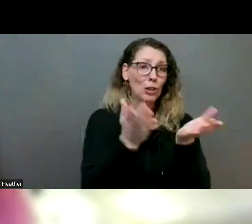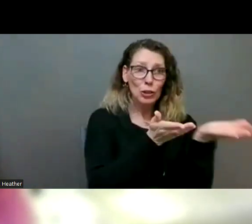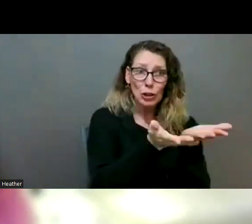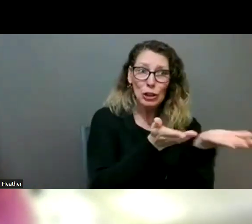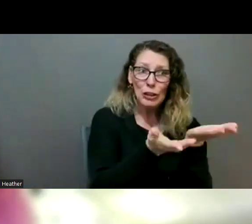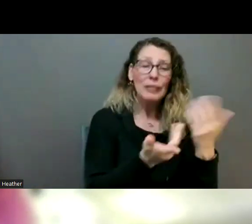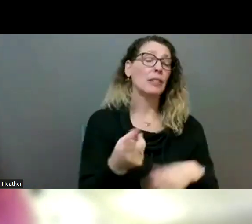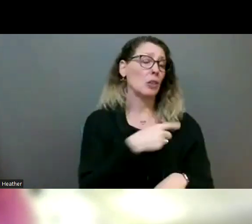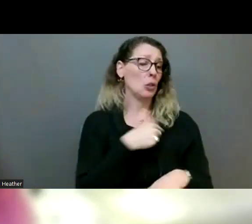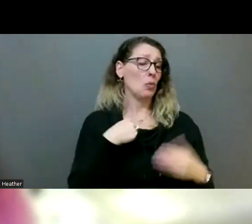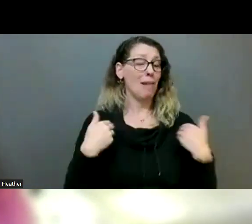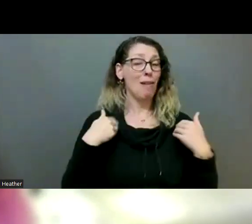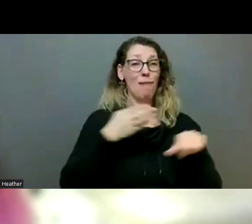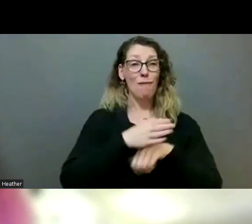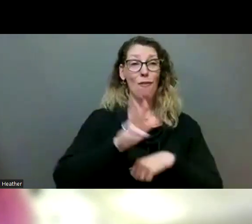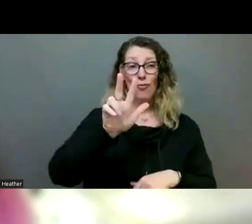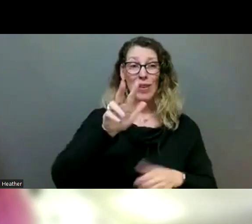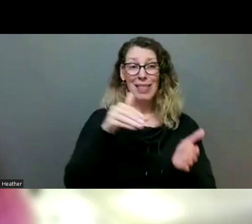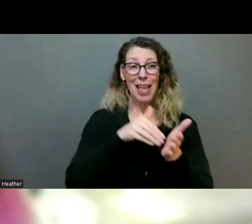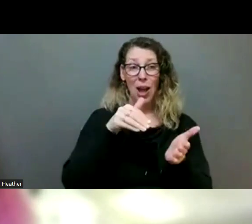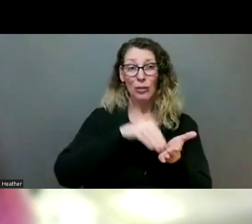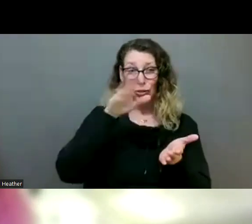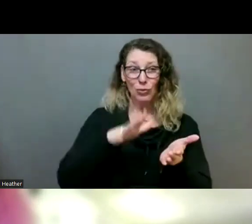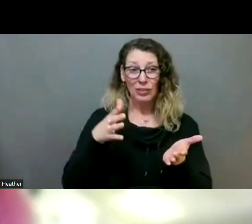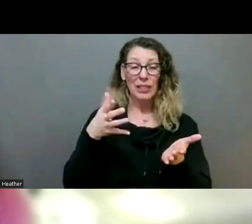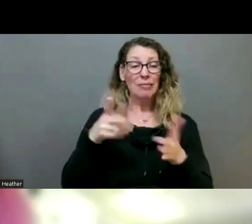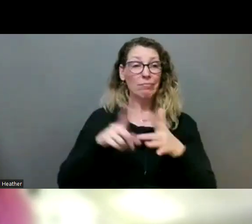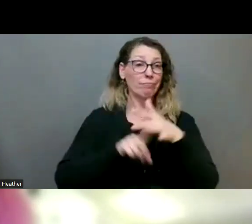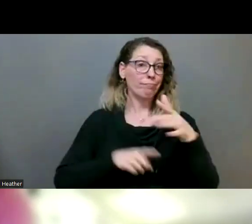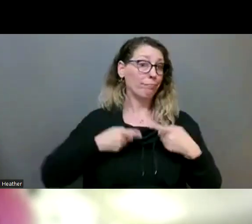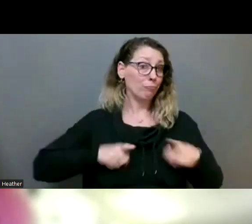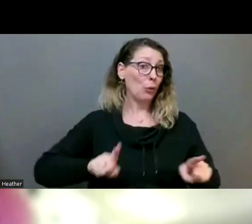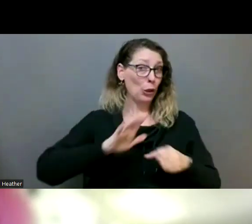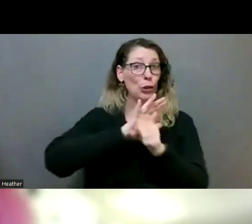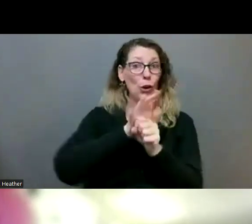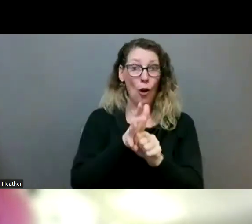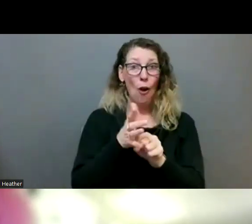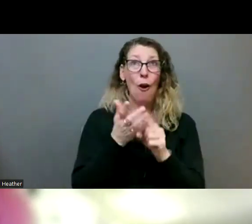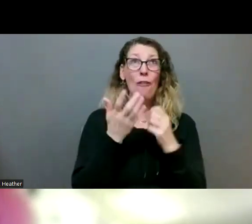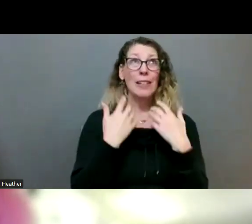We had over 3,000 students that we lost during covid and the problem with that